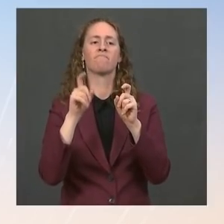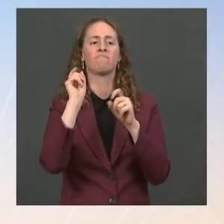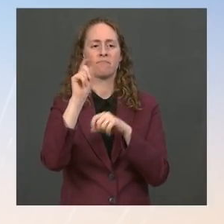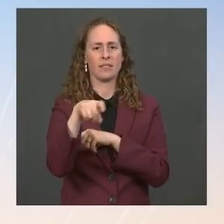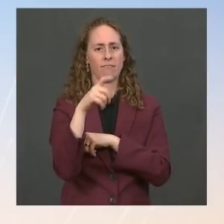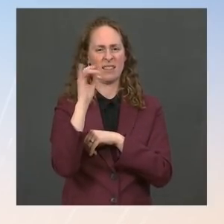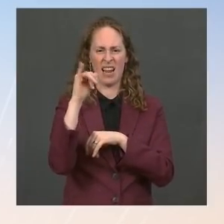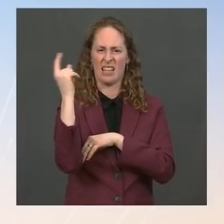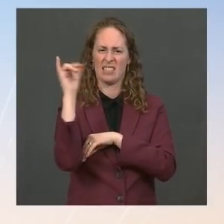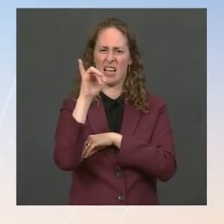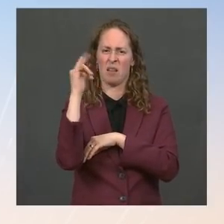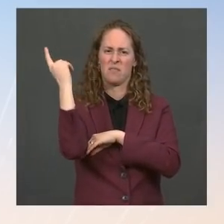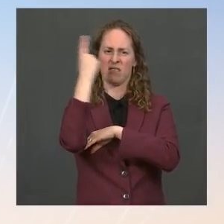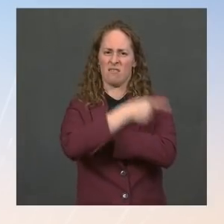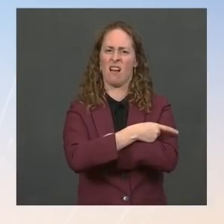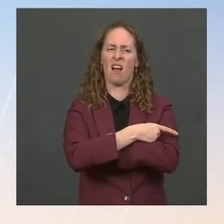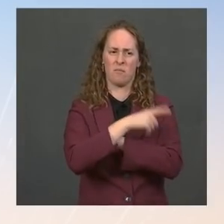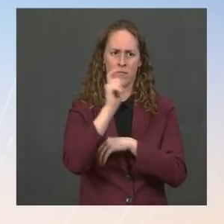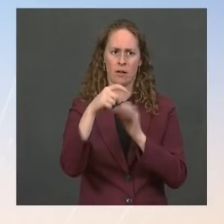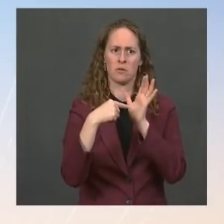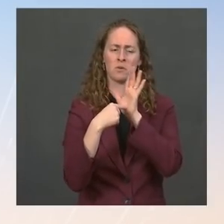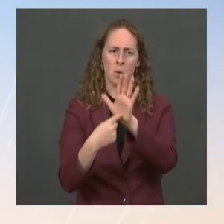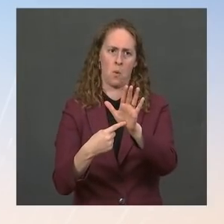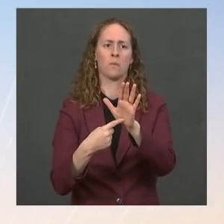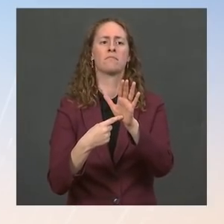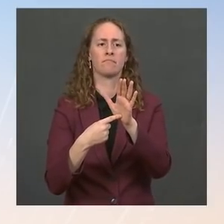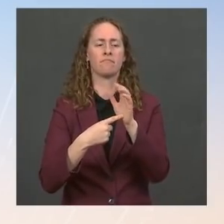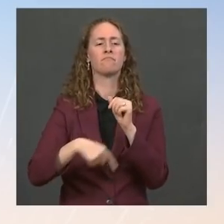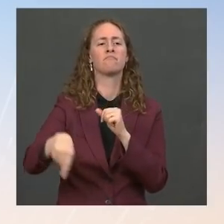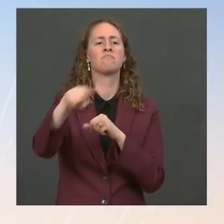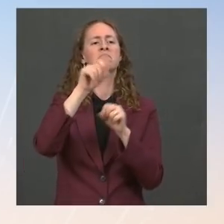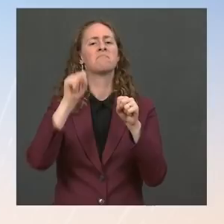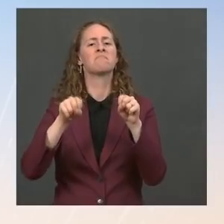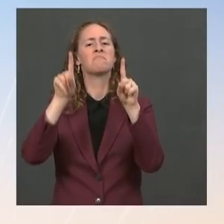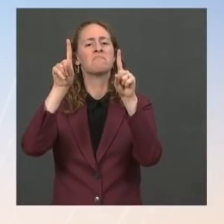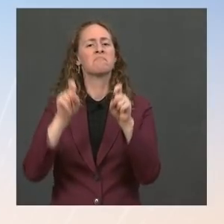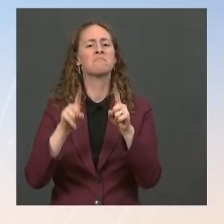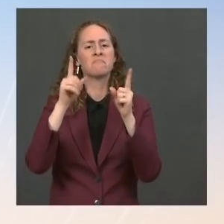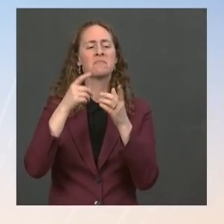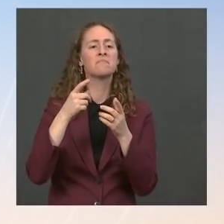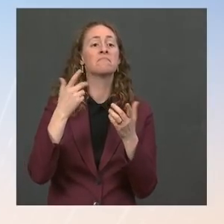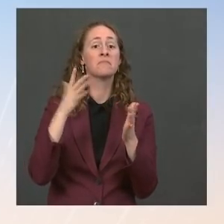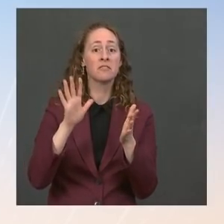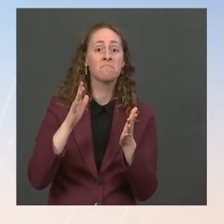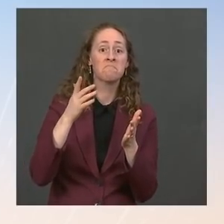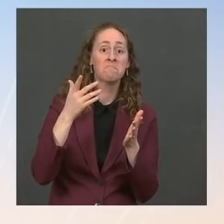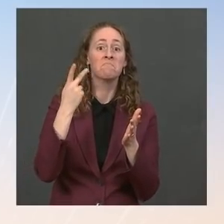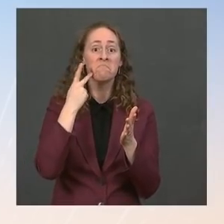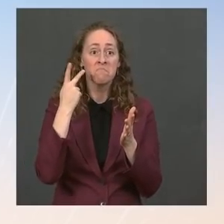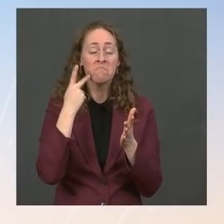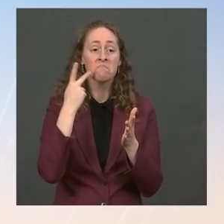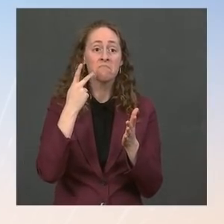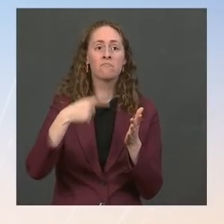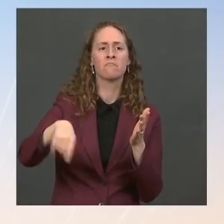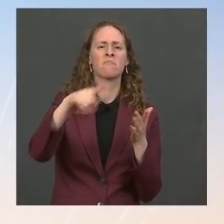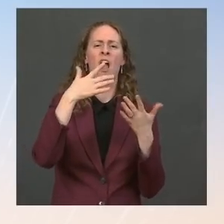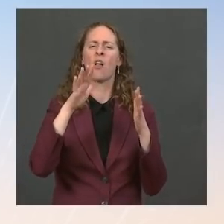and providing proof they have purchased a viral test to be taken after arrival for Americans who are not fully vaccinated -- which, at this point,